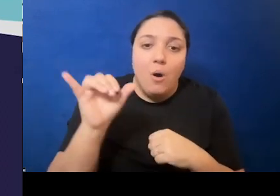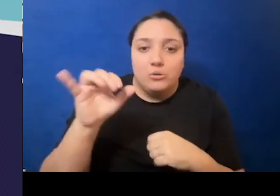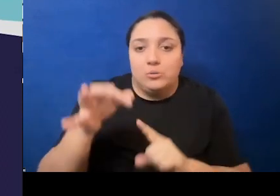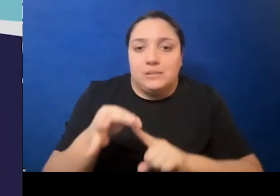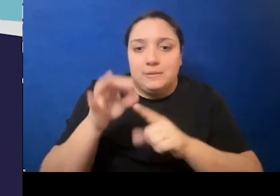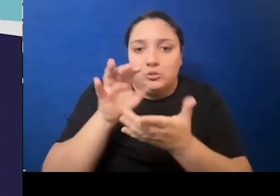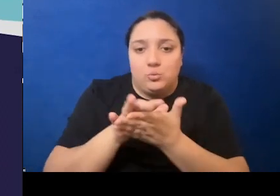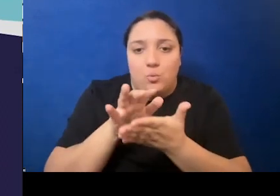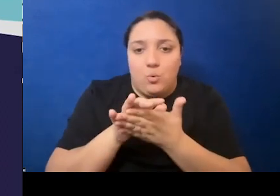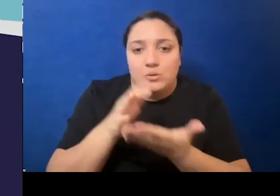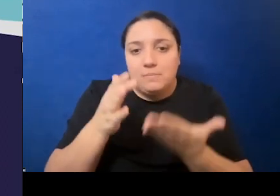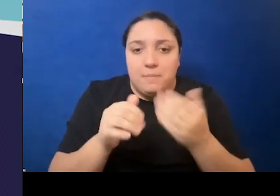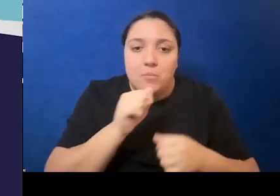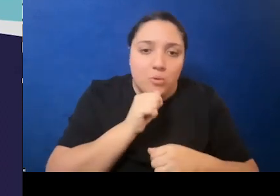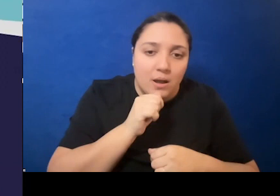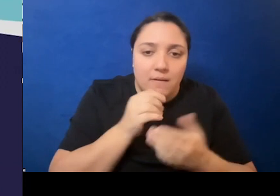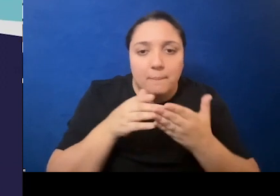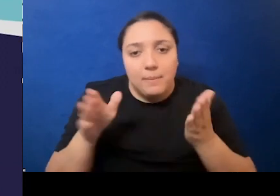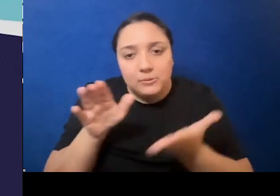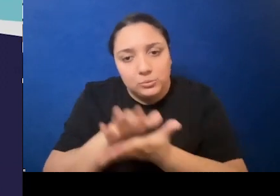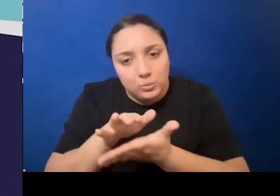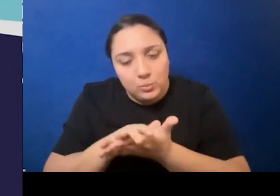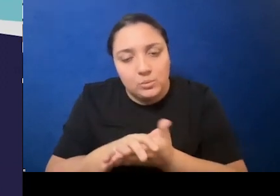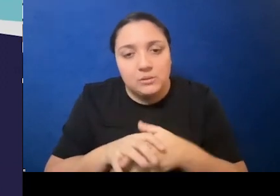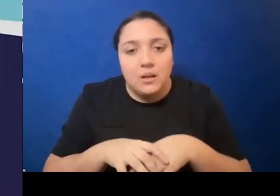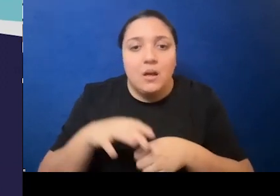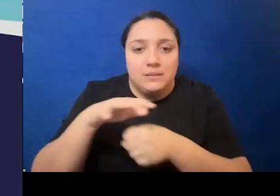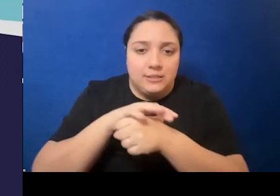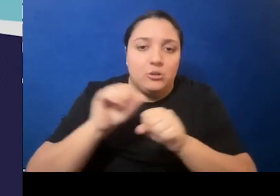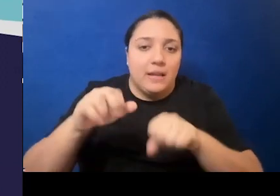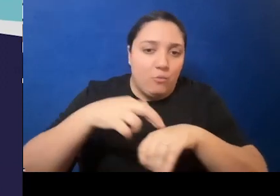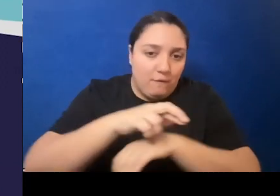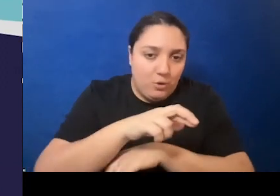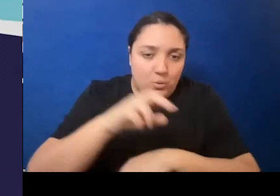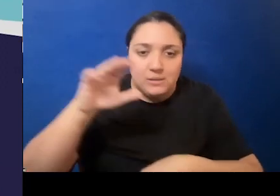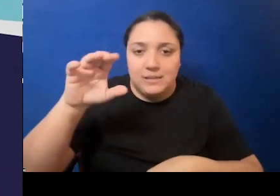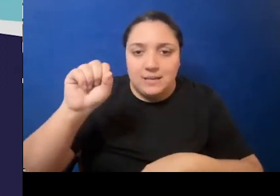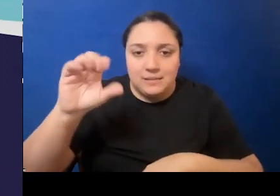PRIVATE OR PUBLIC SCHOOLS THAT DISTRICTS CAN REFER THAT OVER TO